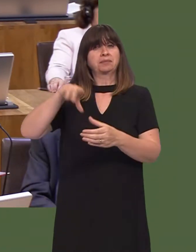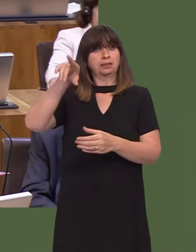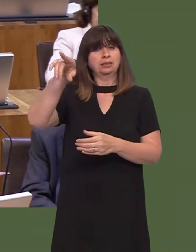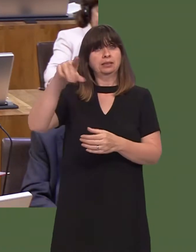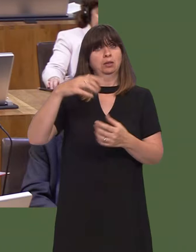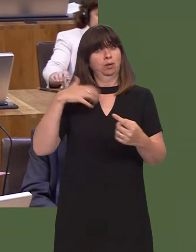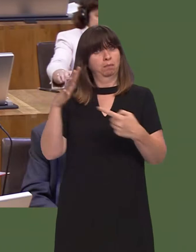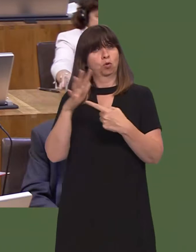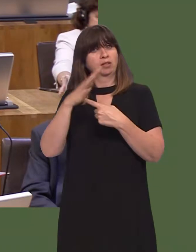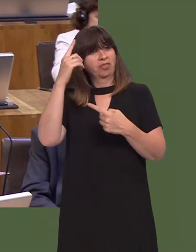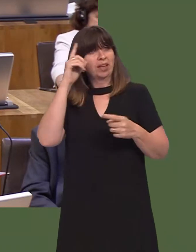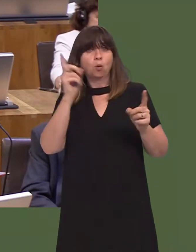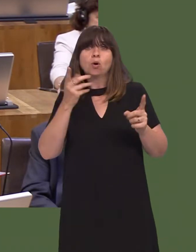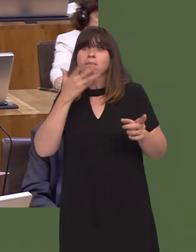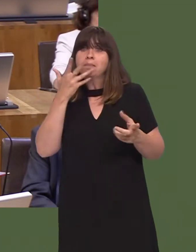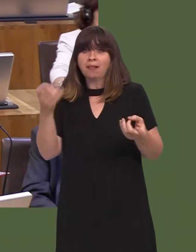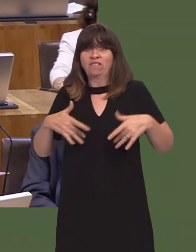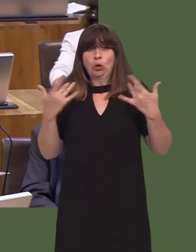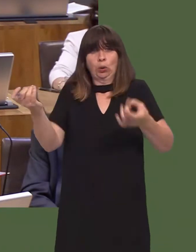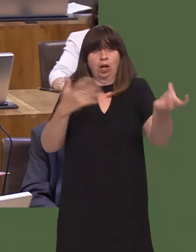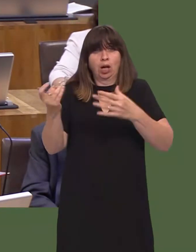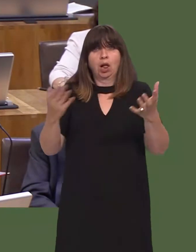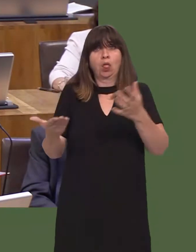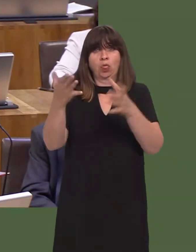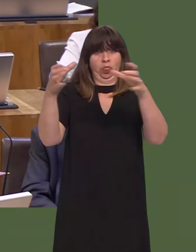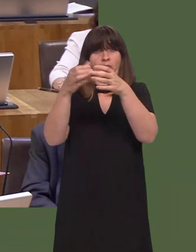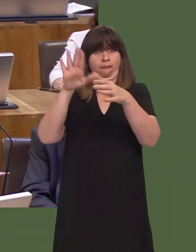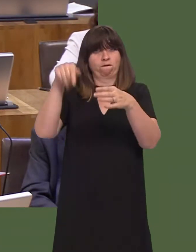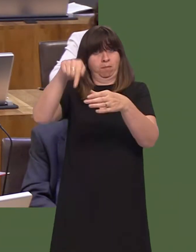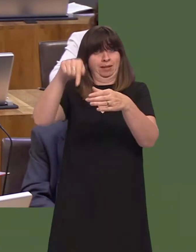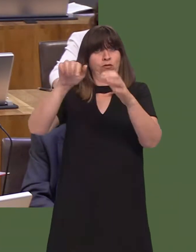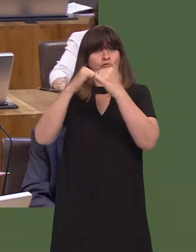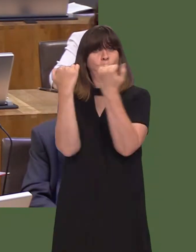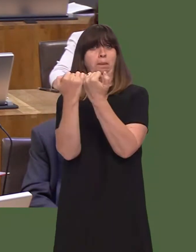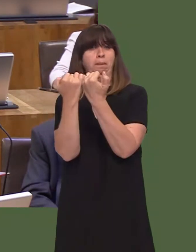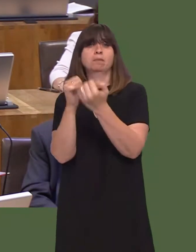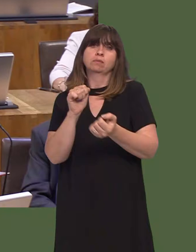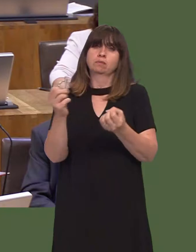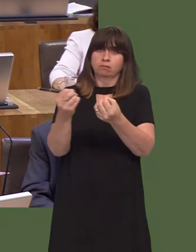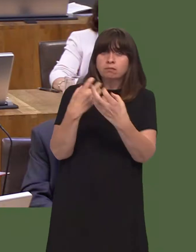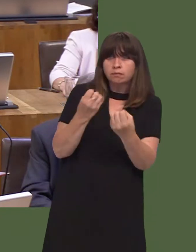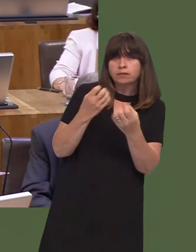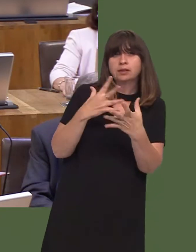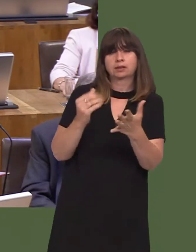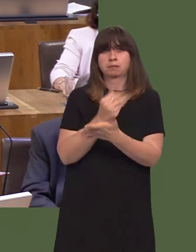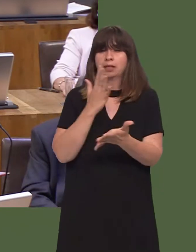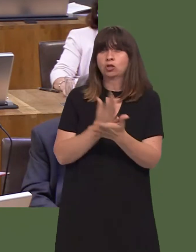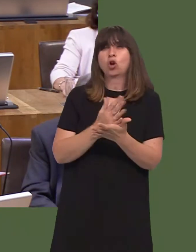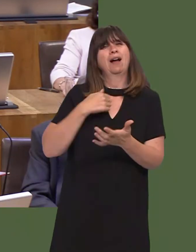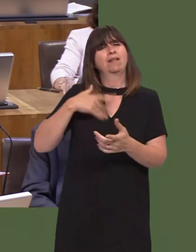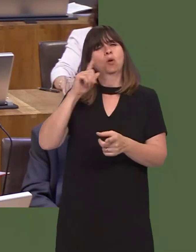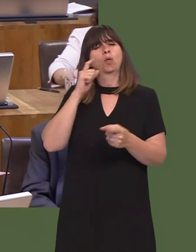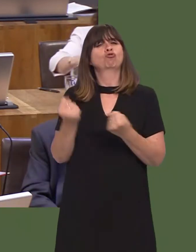beth sydd ag Aelodau ac aelodau oír cyhoedd iíw ddweud i sicrhau bod hwn yn rhywbeth